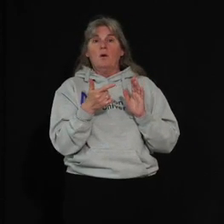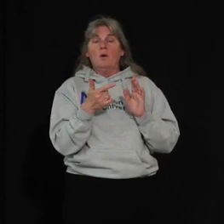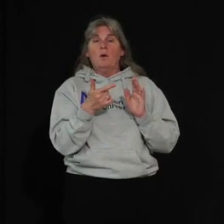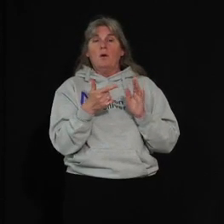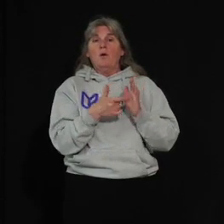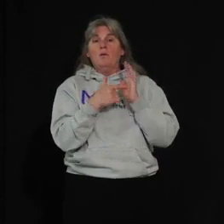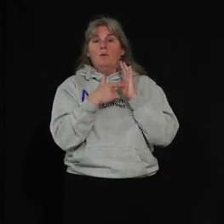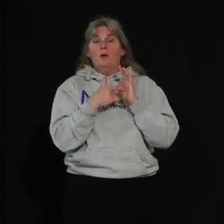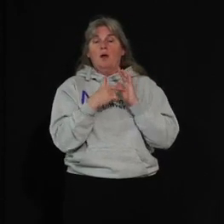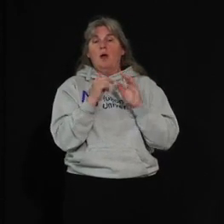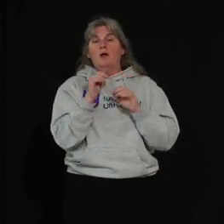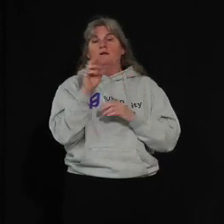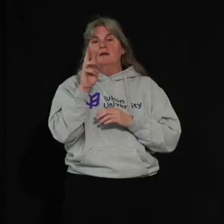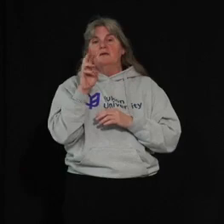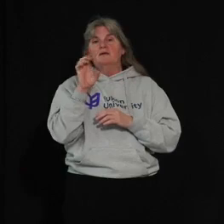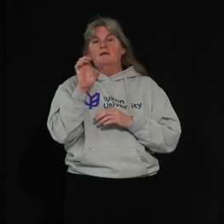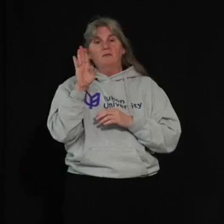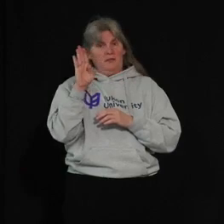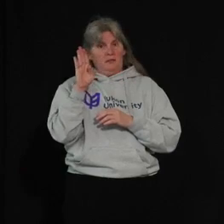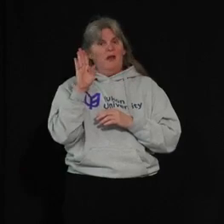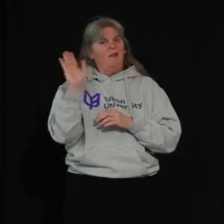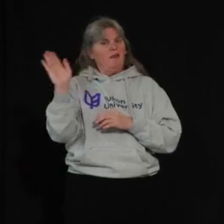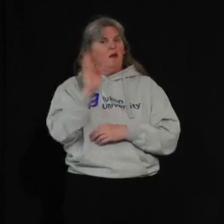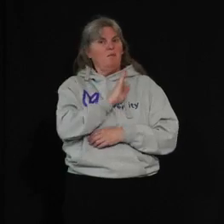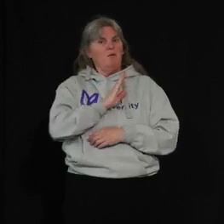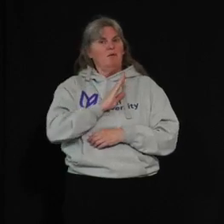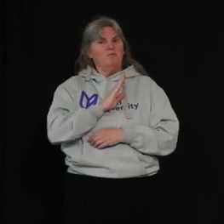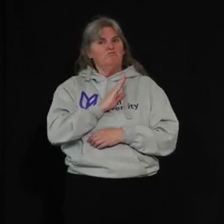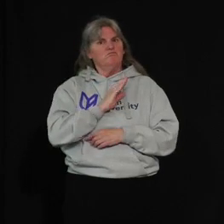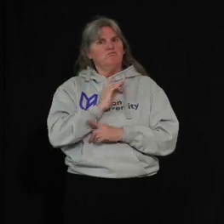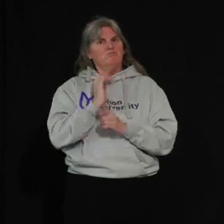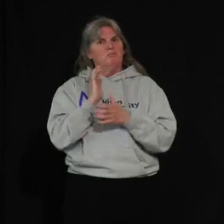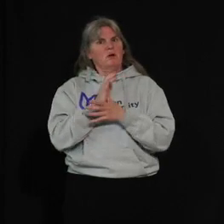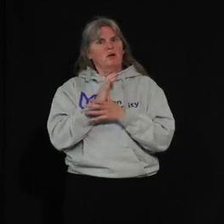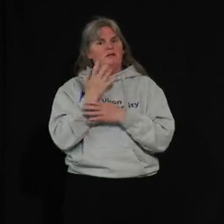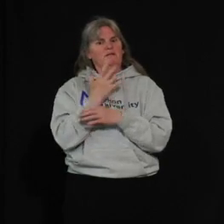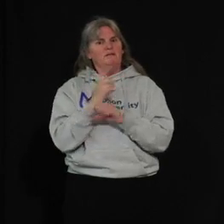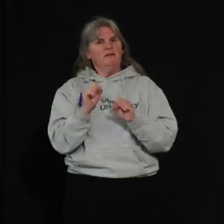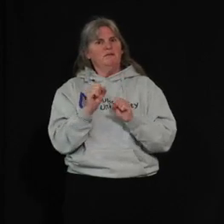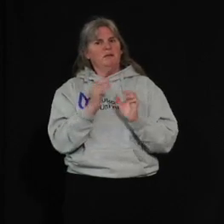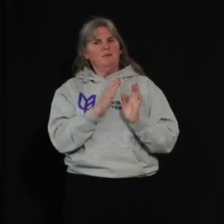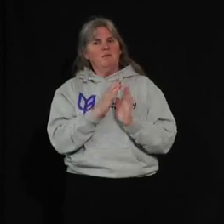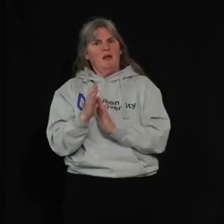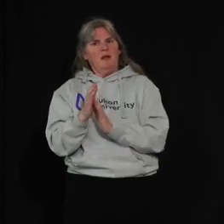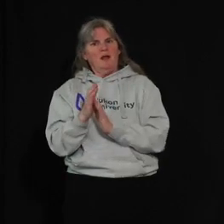workers compensation health and safety Board. That is to have an operational